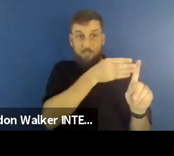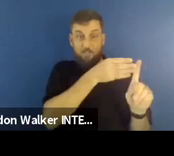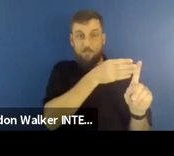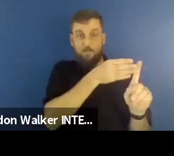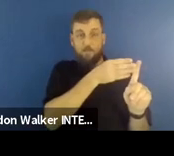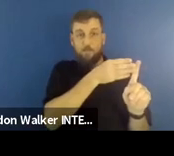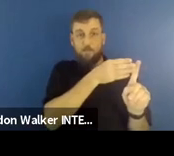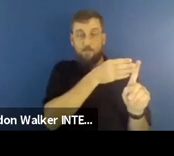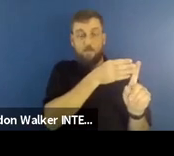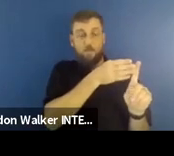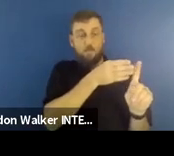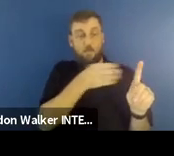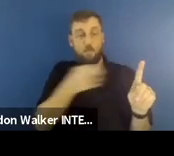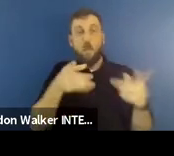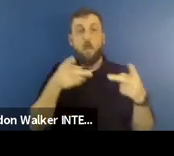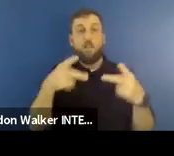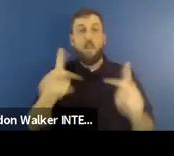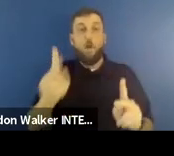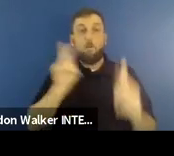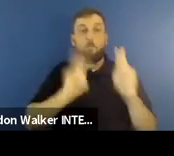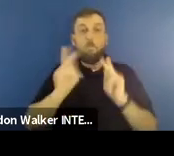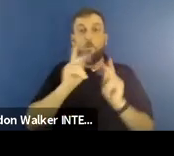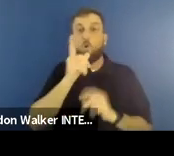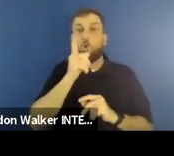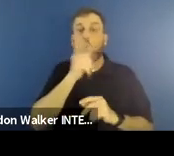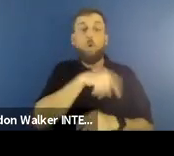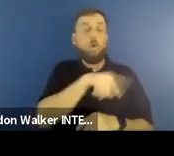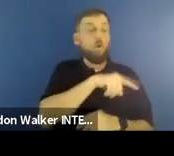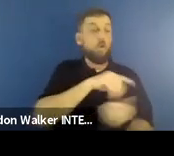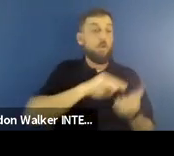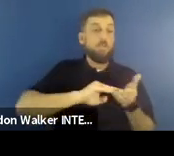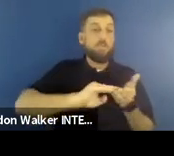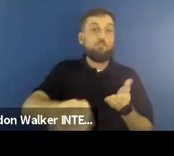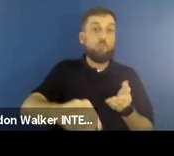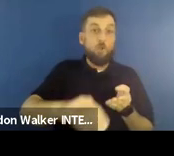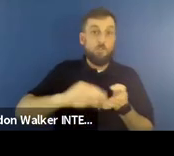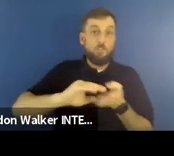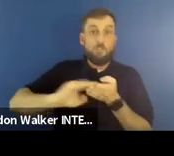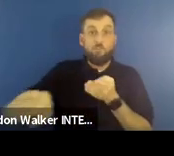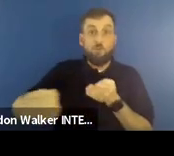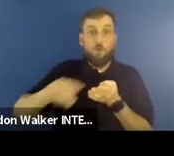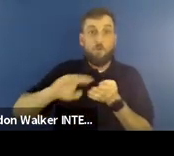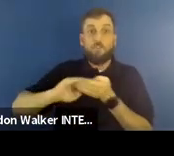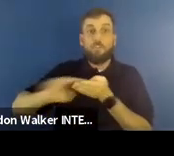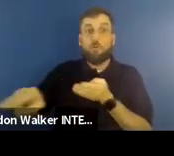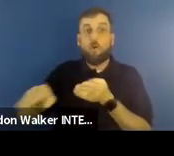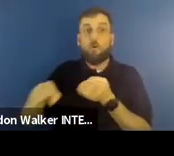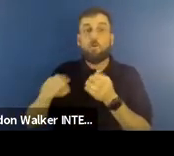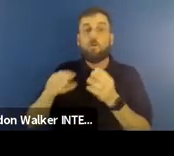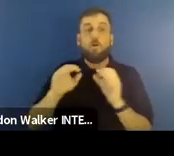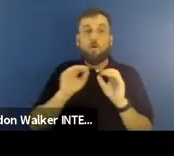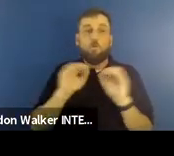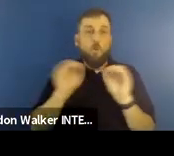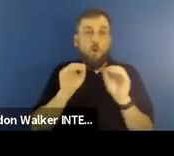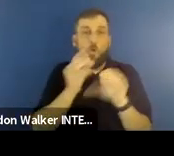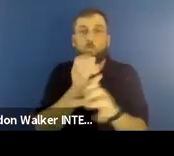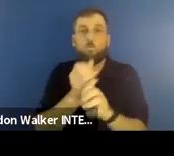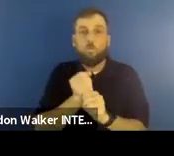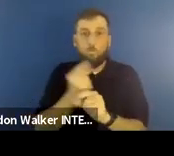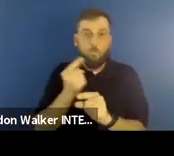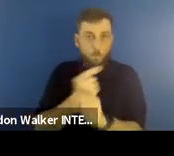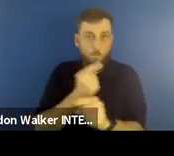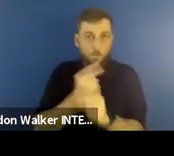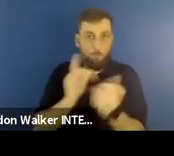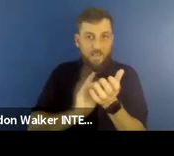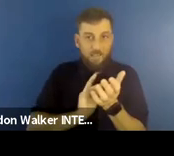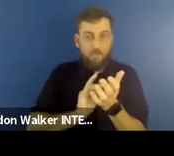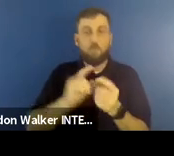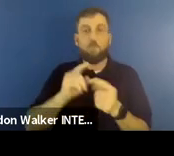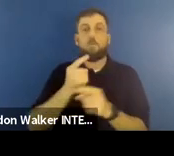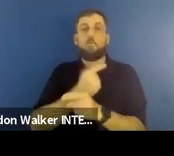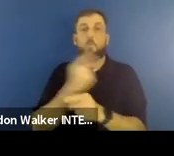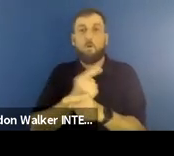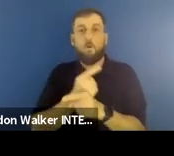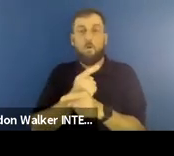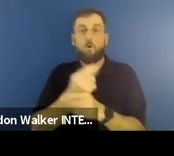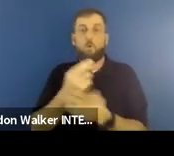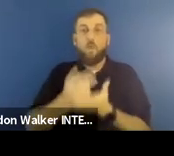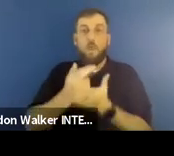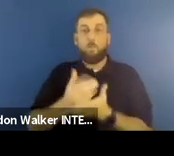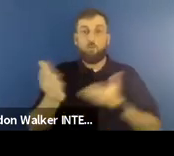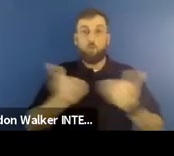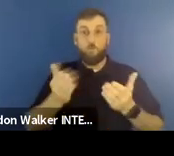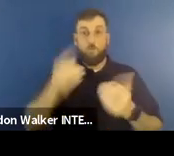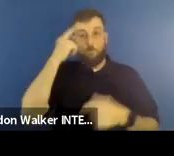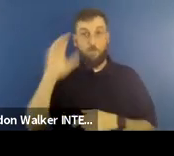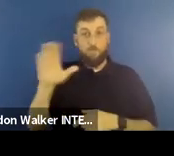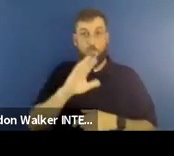it did is it allowed people who were being discharged, they were being discharged with out the assurance that they would receive appropriate medication and rehabilitation services necessary to live a successful life in their community.